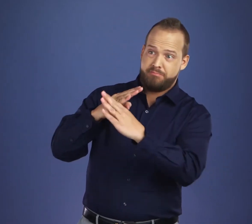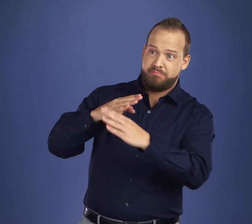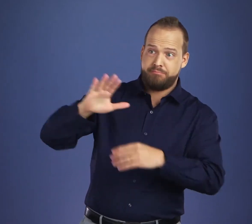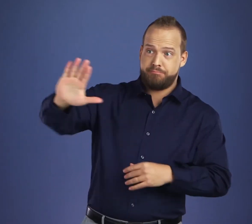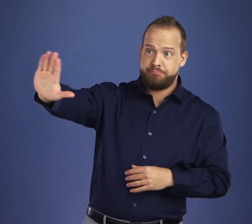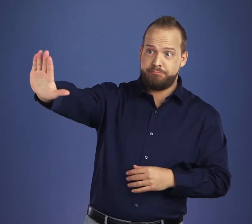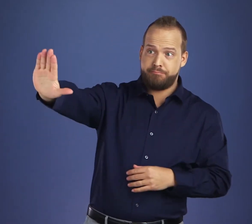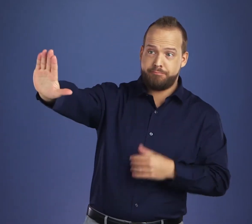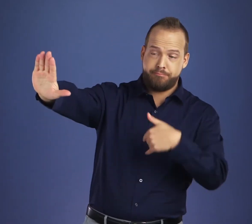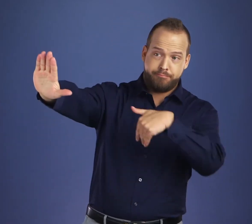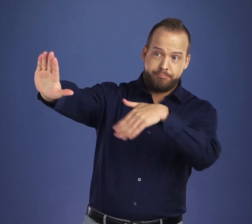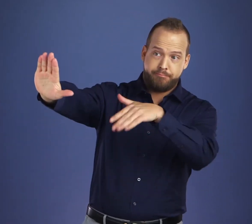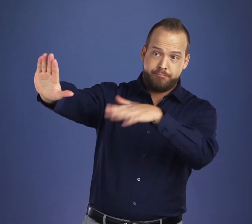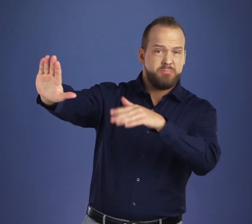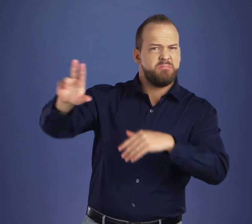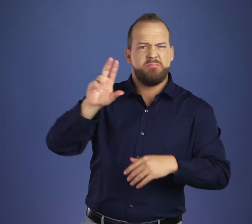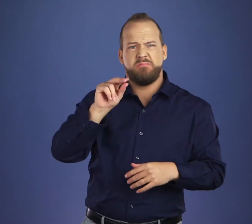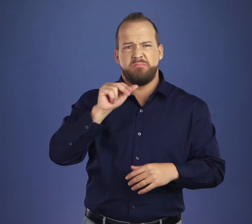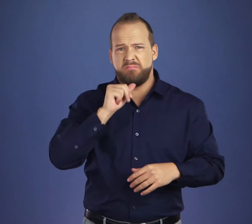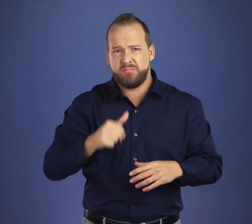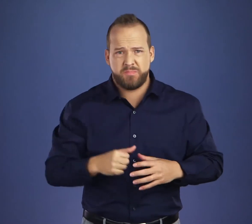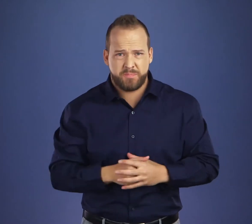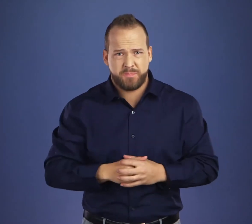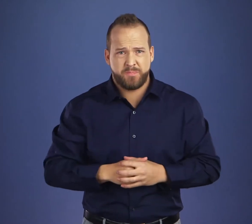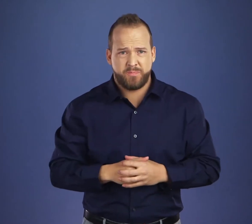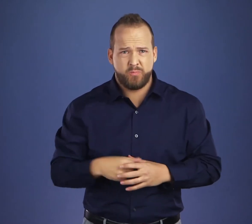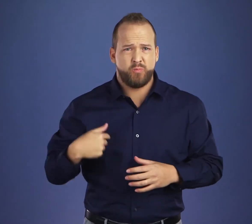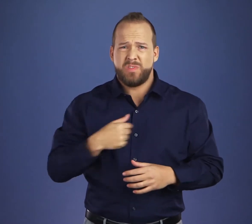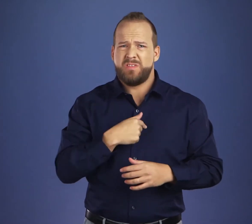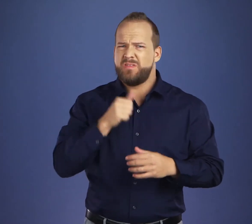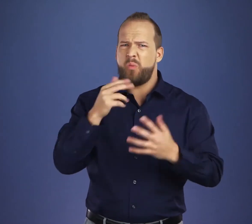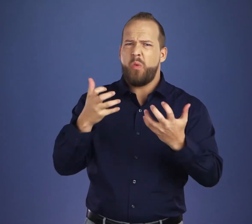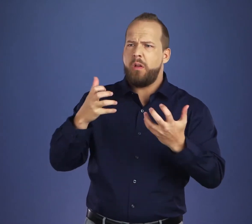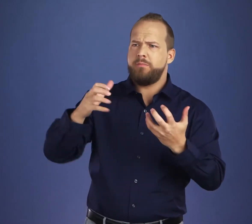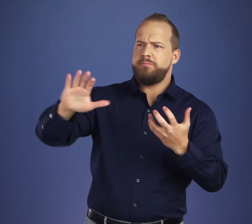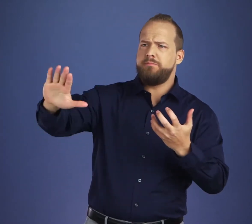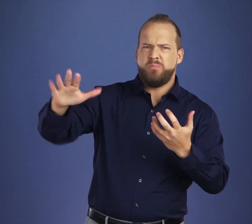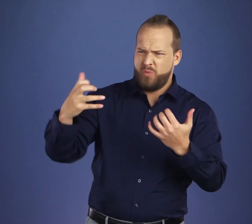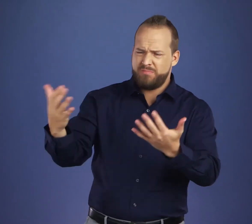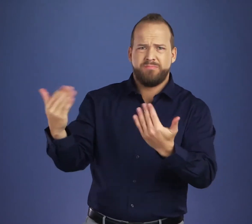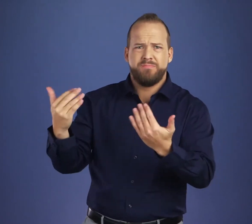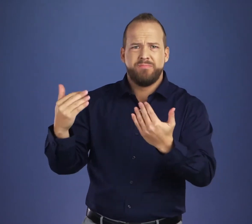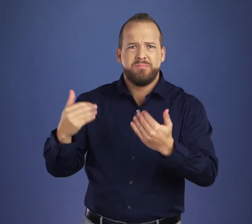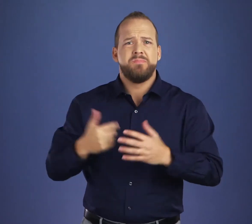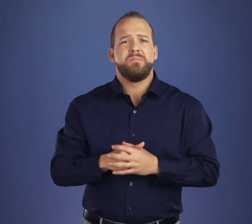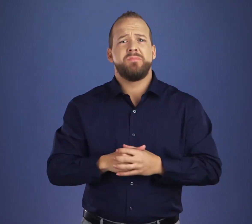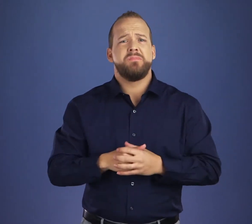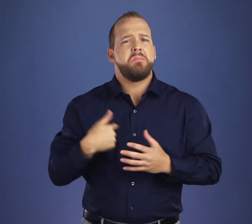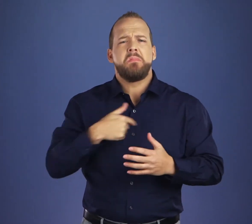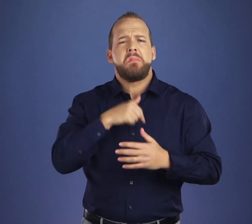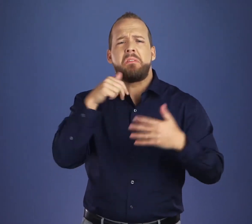even your crimes — we still can’t deny you A.A. We don’t want to keep you out.